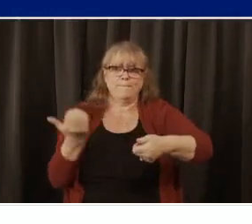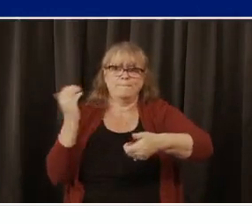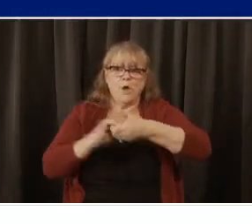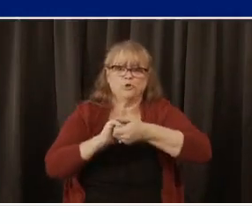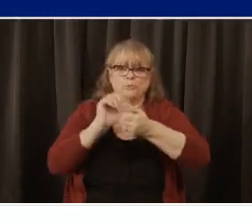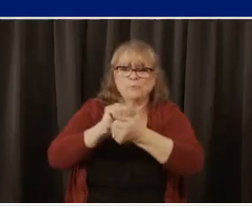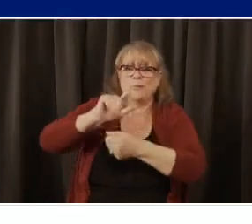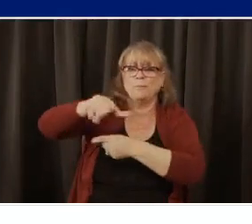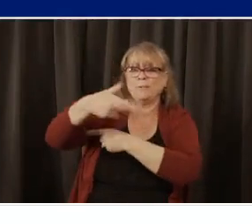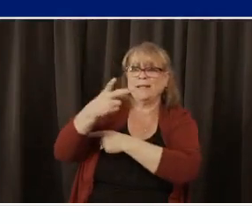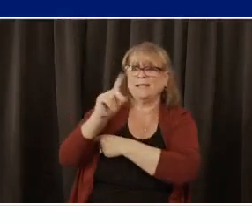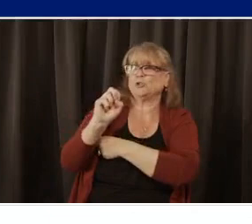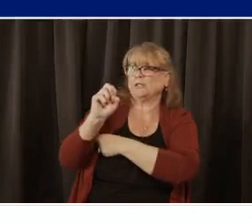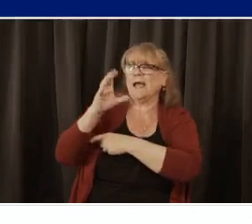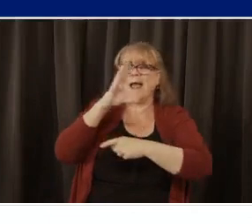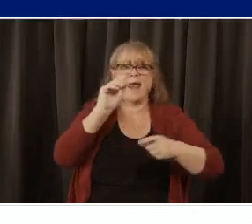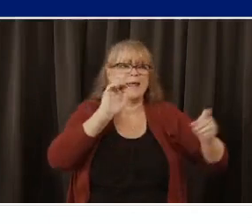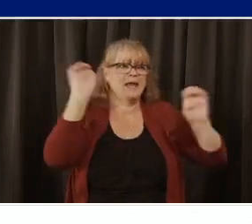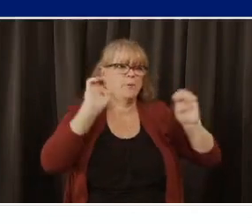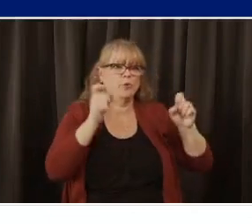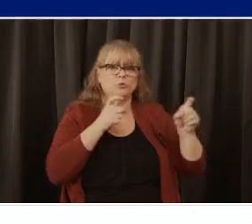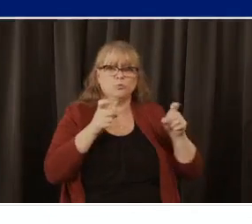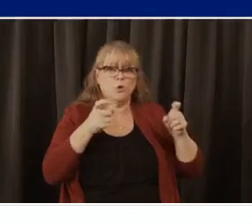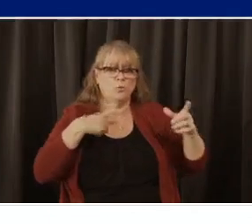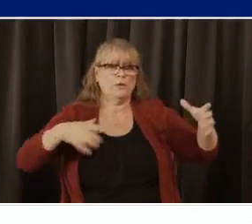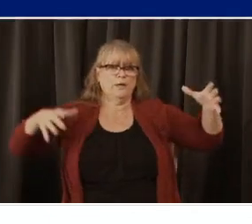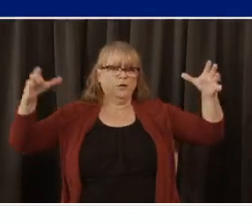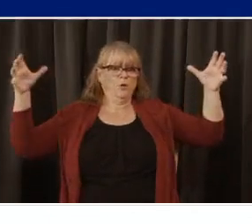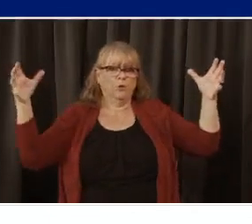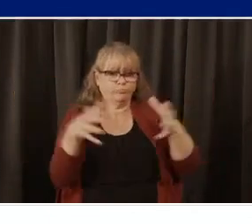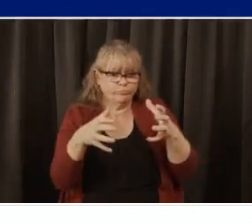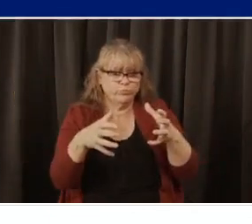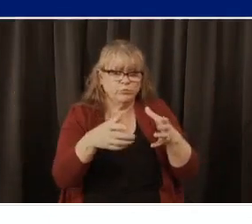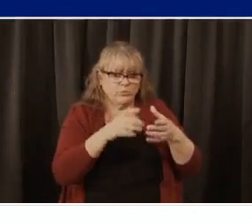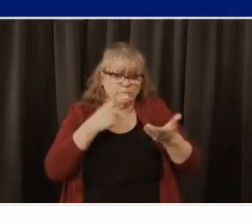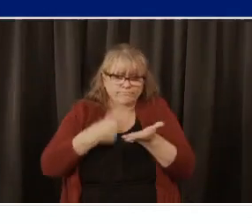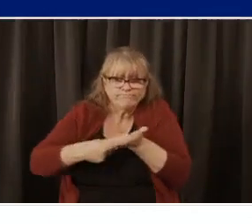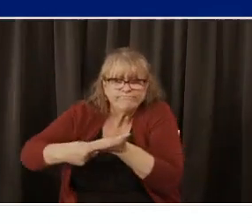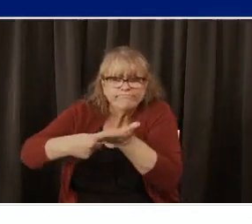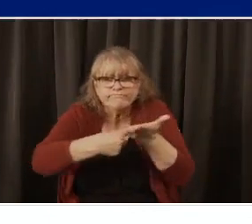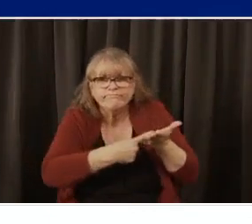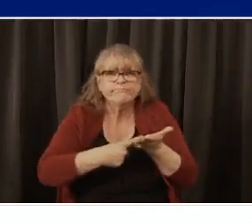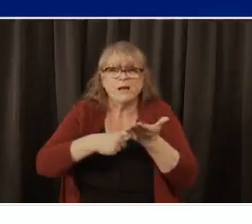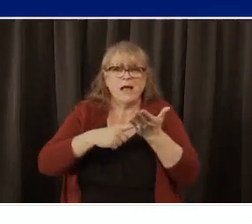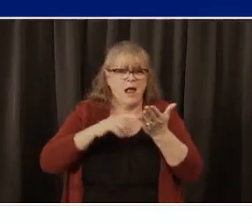to get the supplies needed to respond to this pandemic. Next slide please.